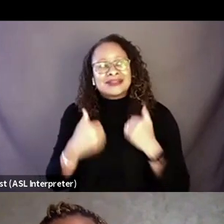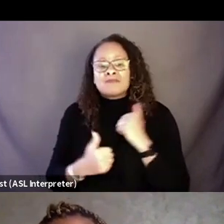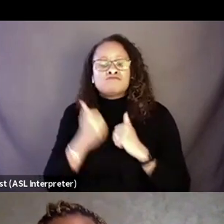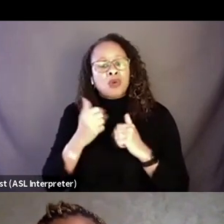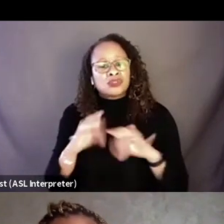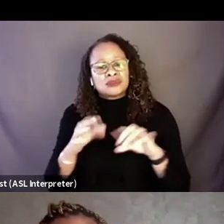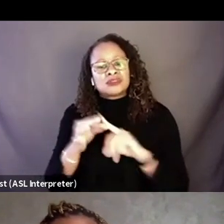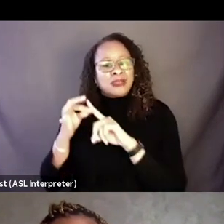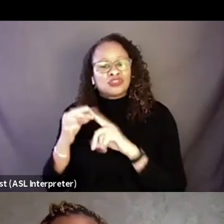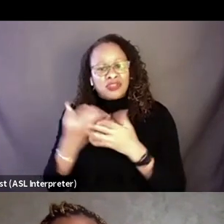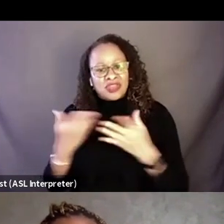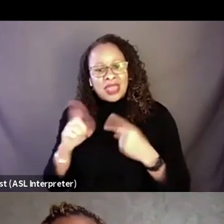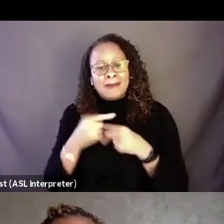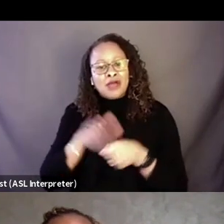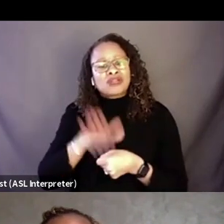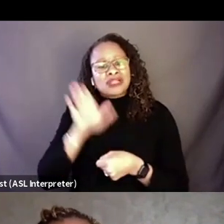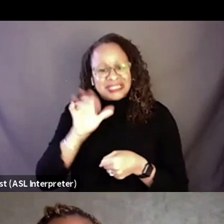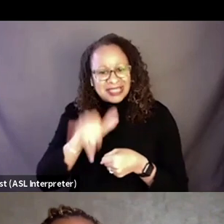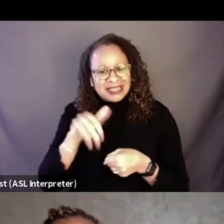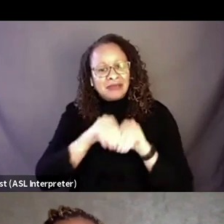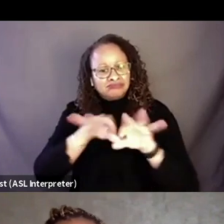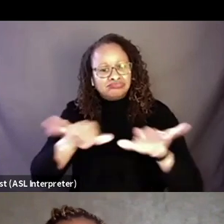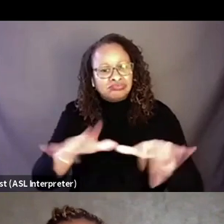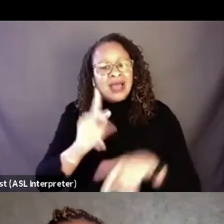about releasing the film in Kenya and in the States as well.